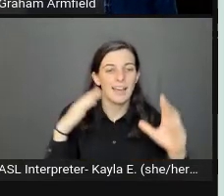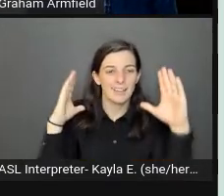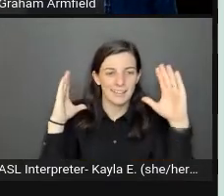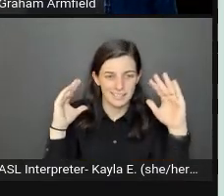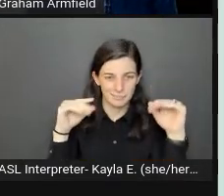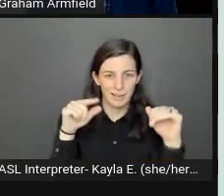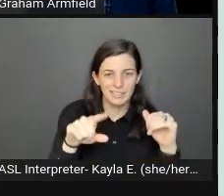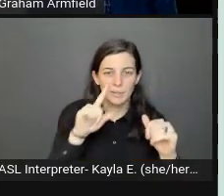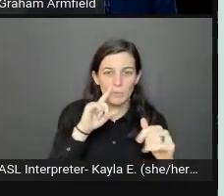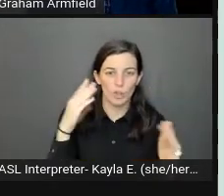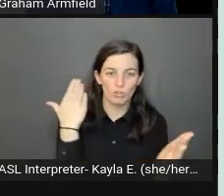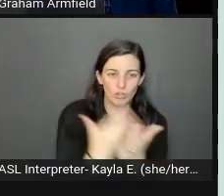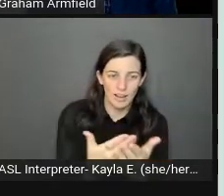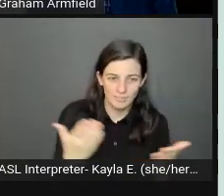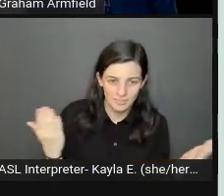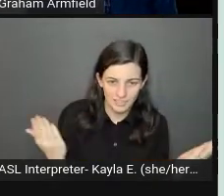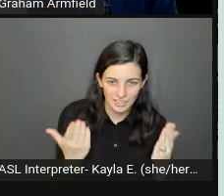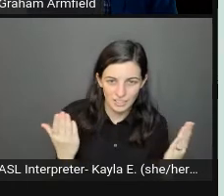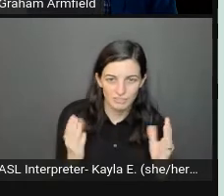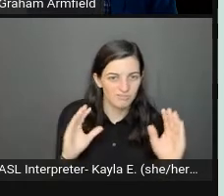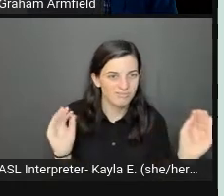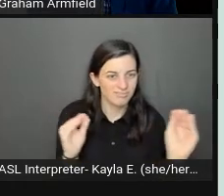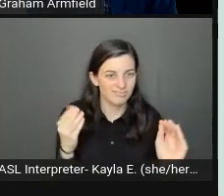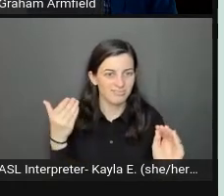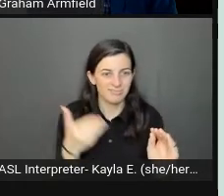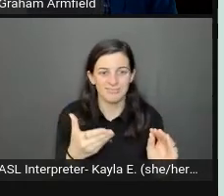There's nothing in the testimonial that's interactive.